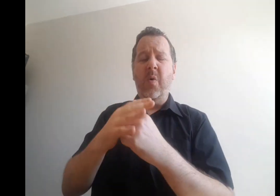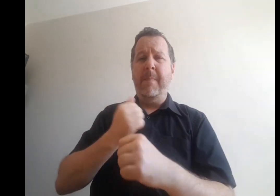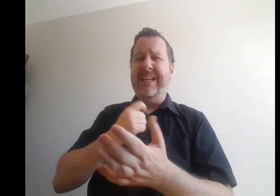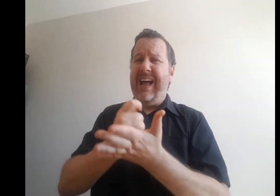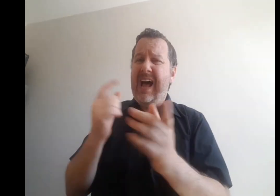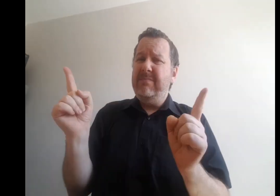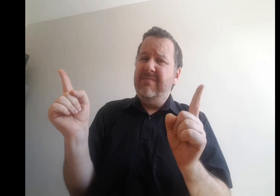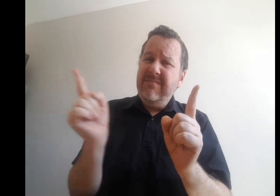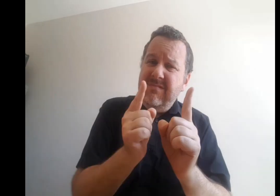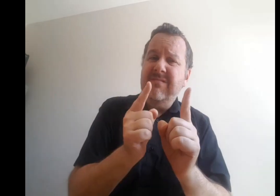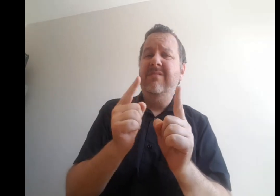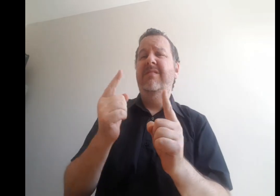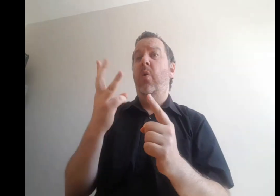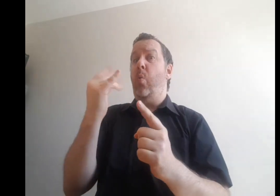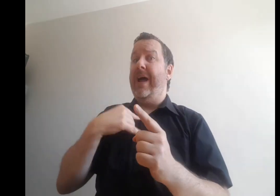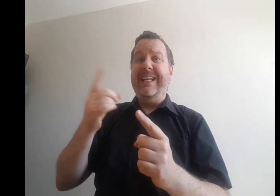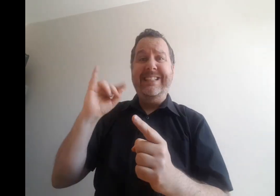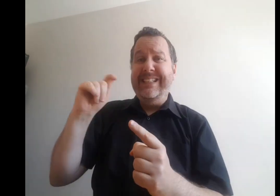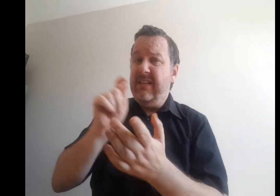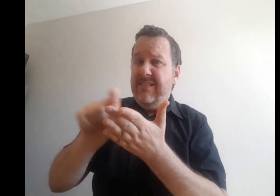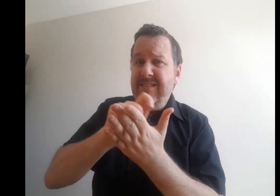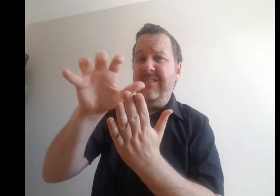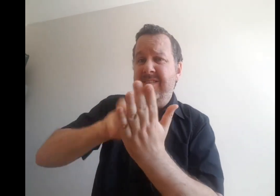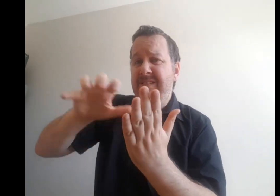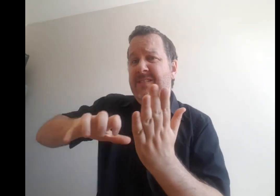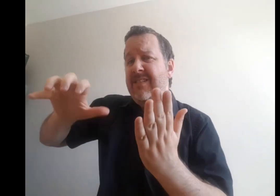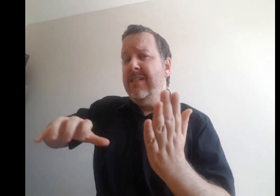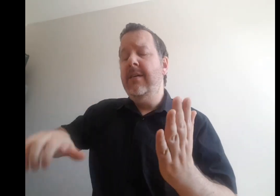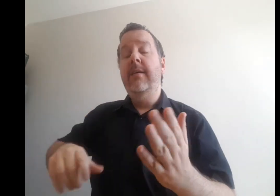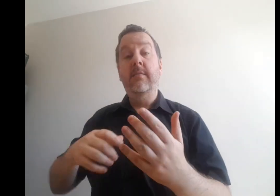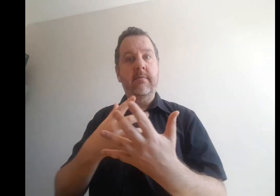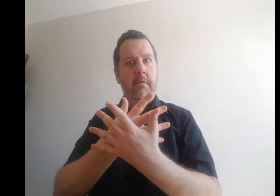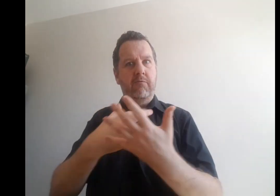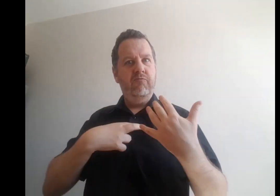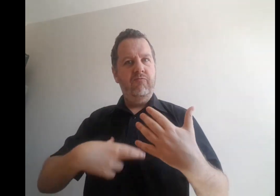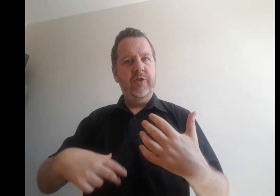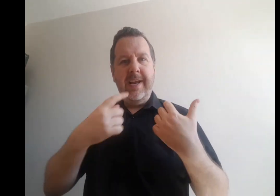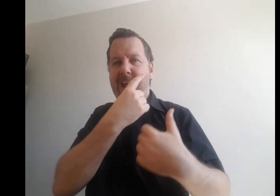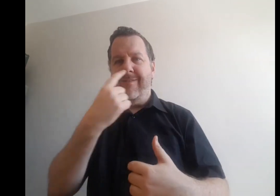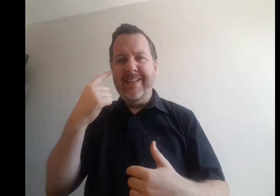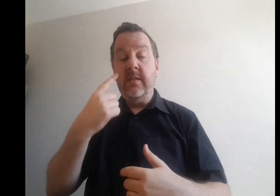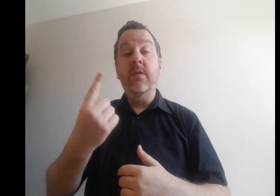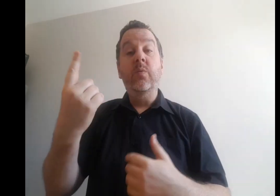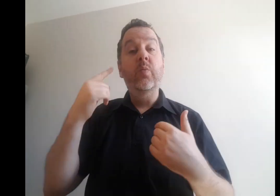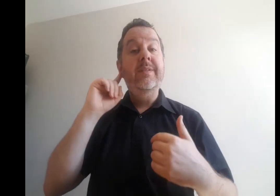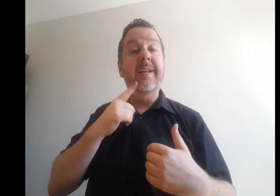There's a guy called James Brennan, who was one of the first deaf people to be involved in a high-profile case